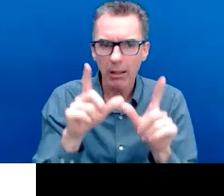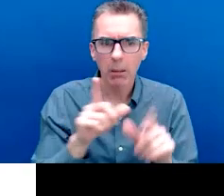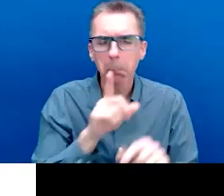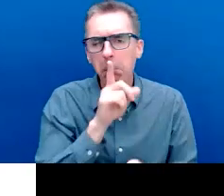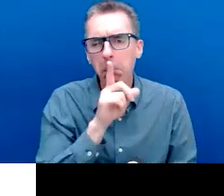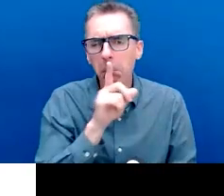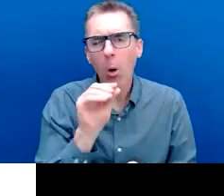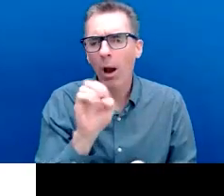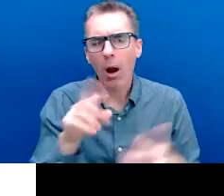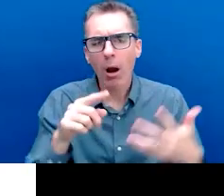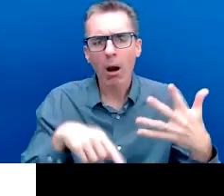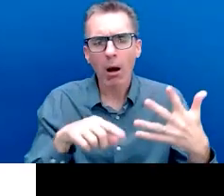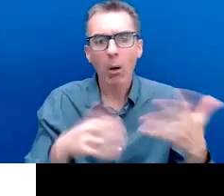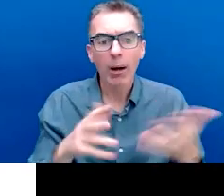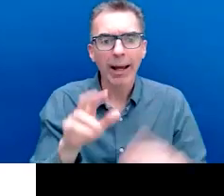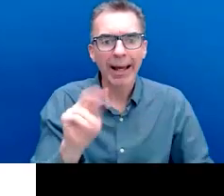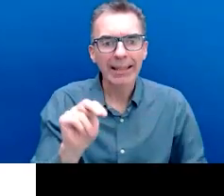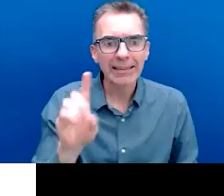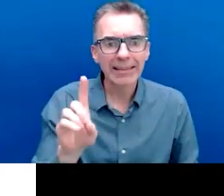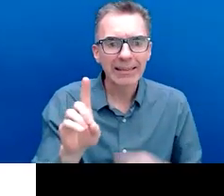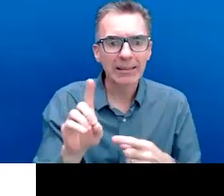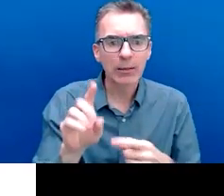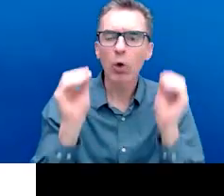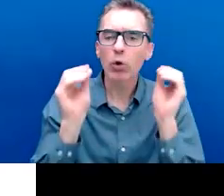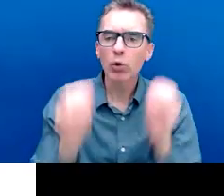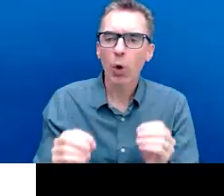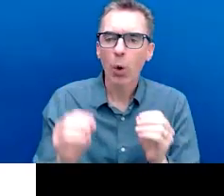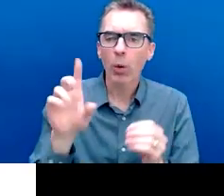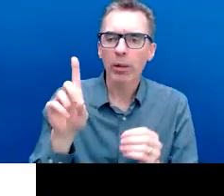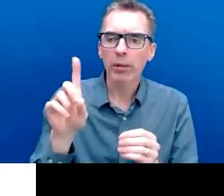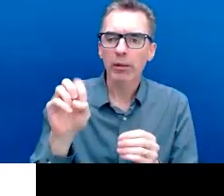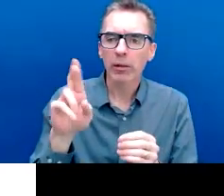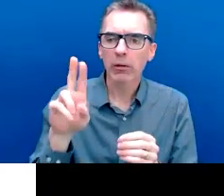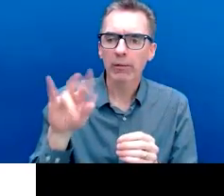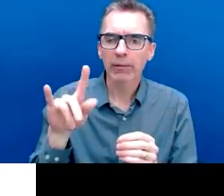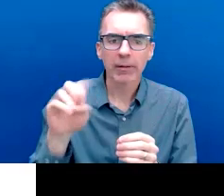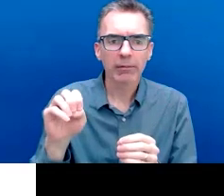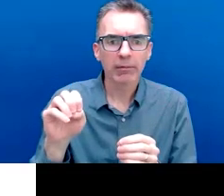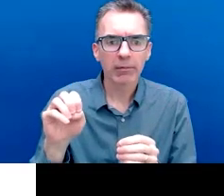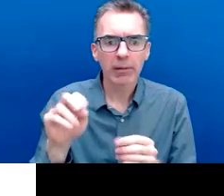It's the ND, means no derivatives. And that really means that, they can't be edited. Okay.